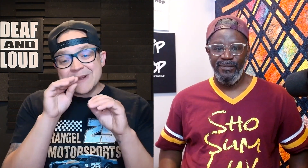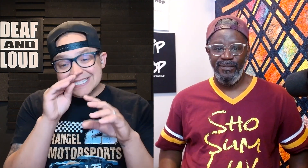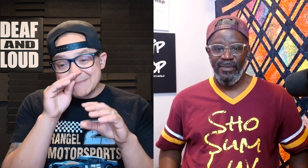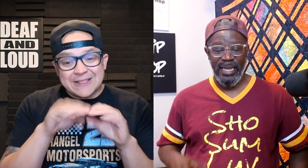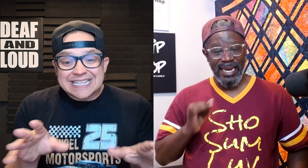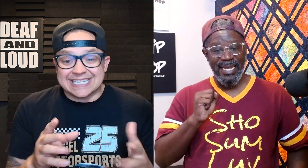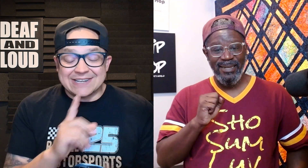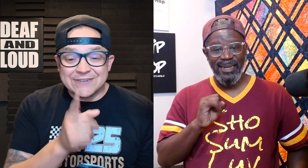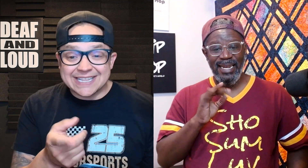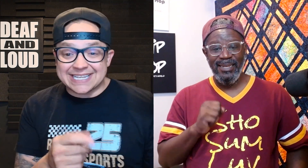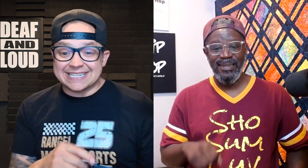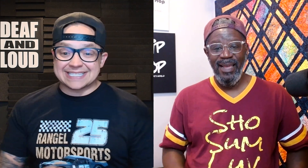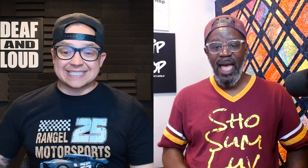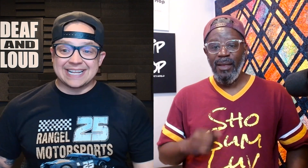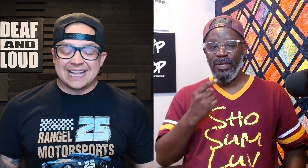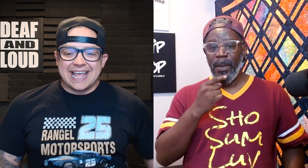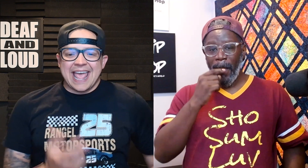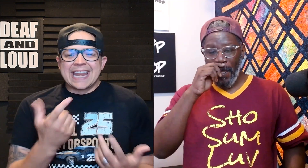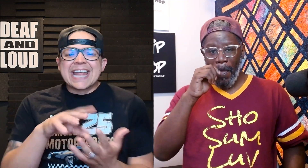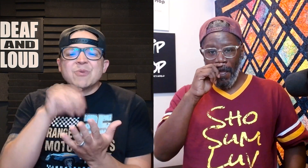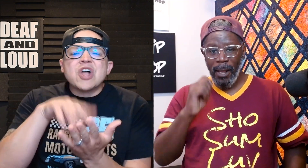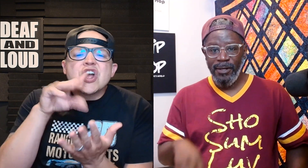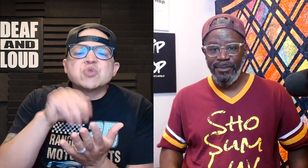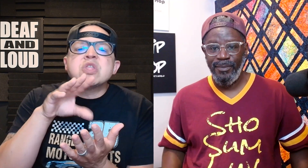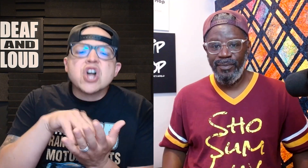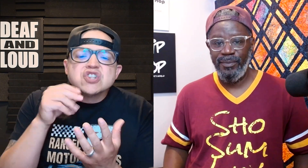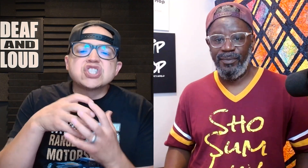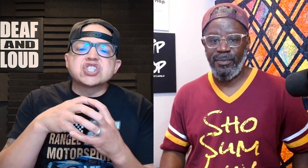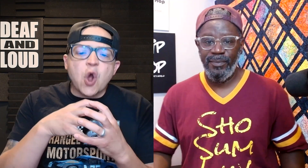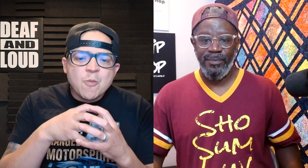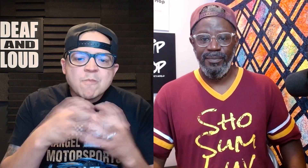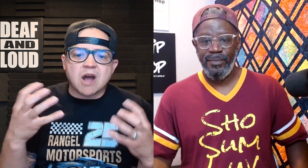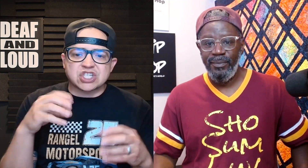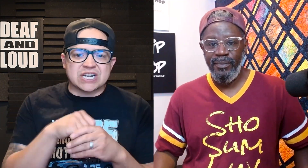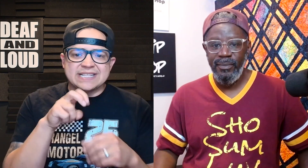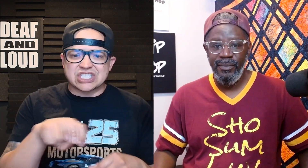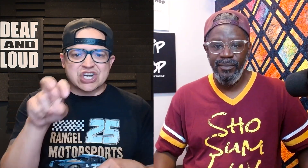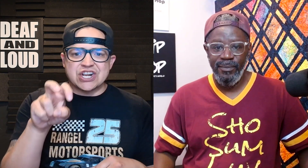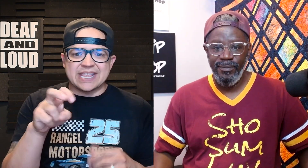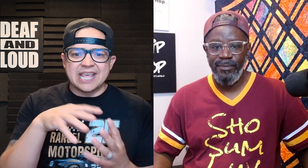It's a blessing, really. - It is, it is. And you learn, you learn so much in this journey.